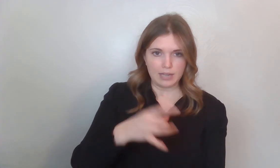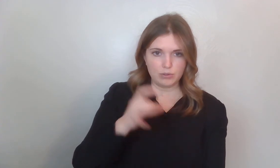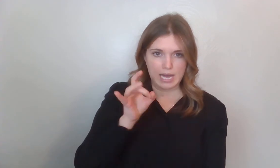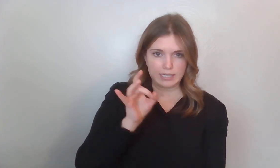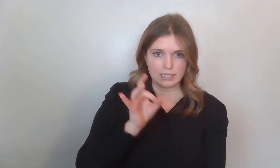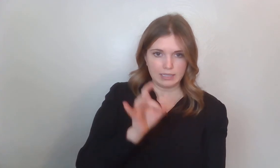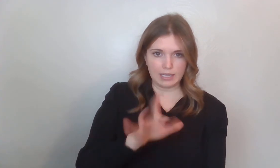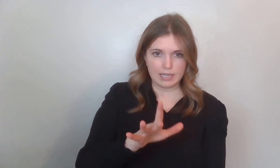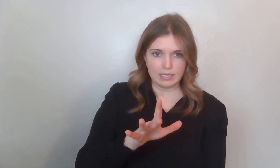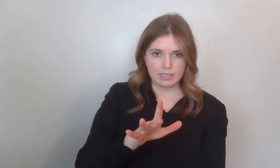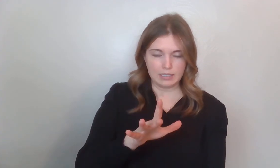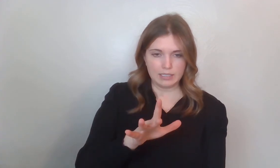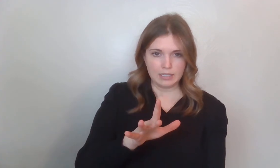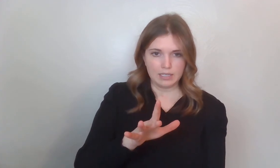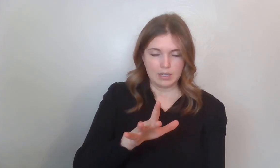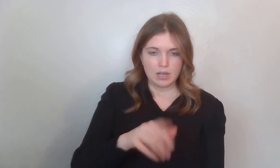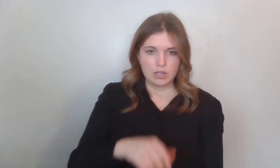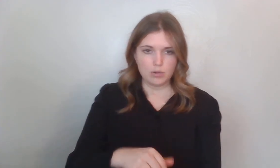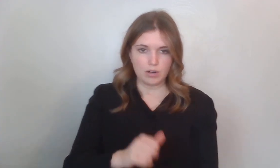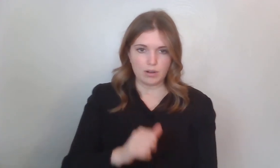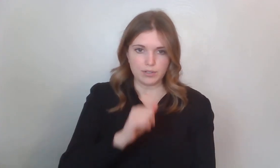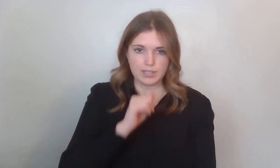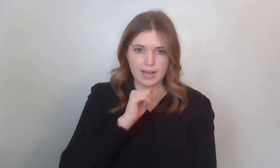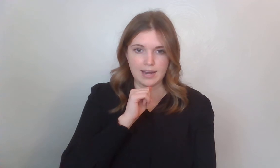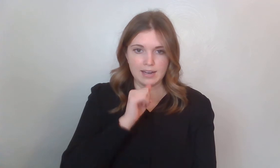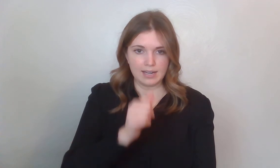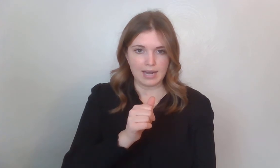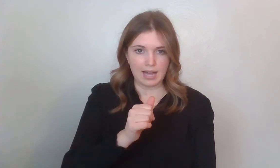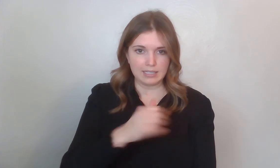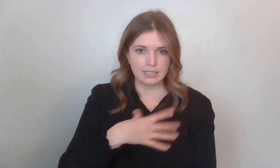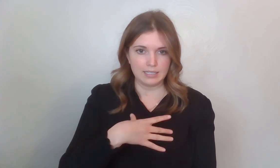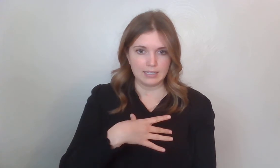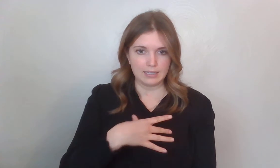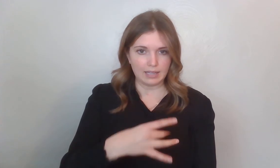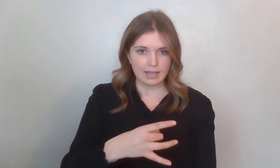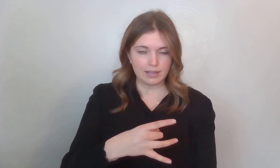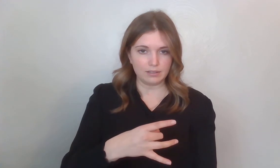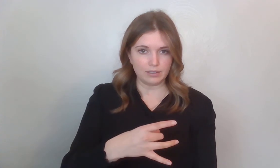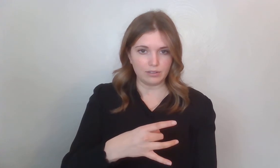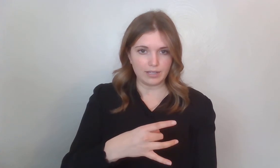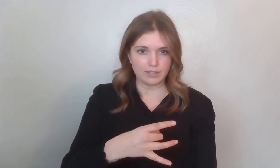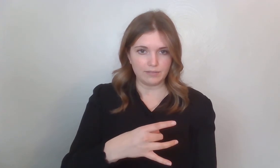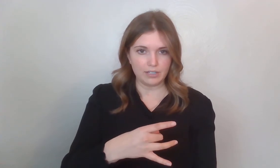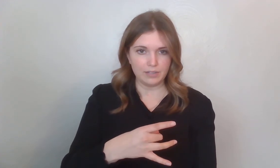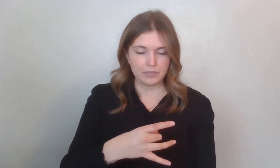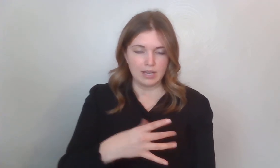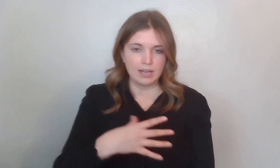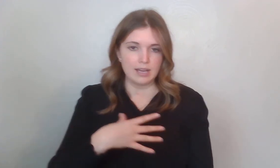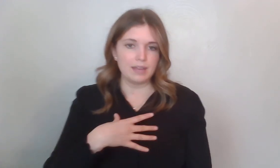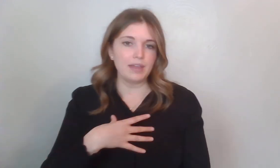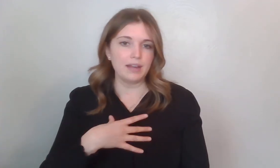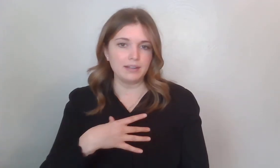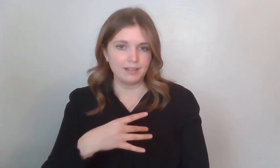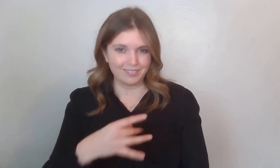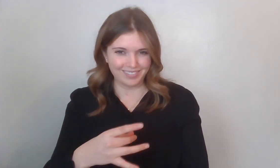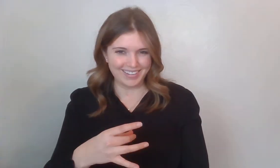I do not like it. You can also sign NOT LIKE a little less severe, and then LIKE